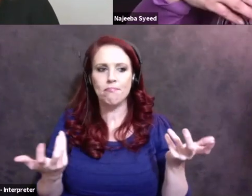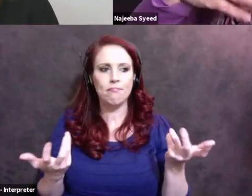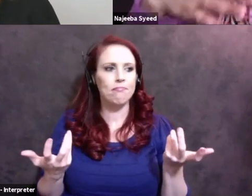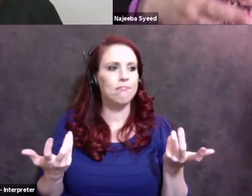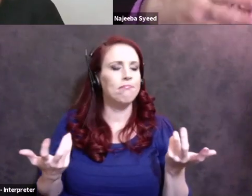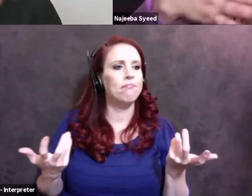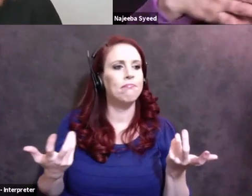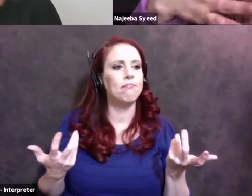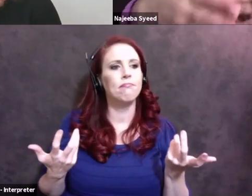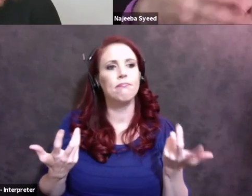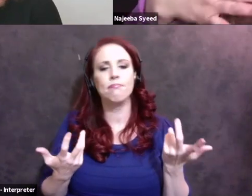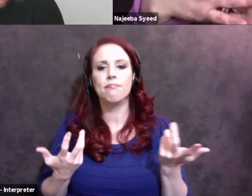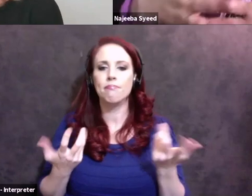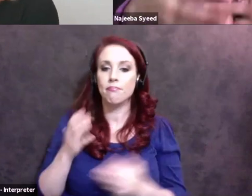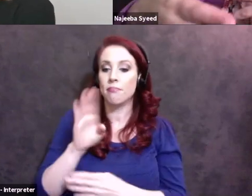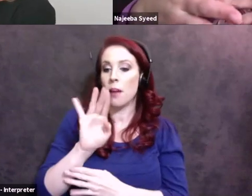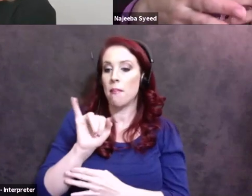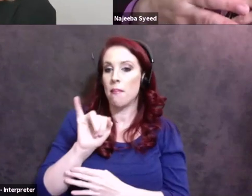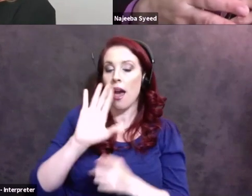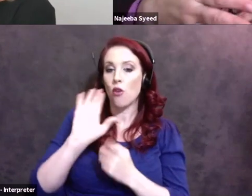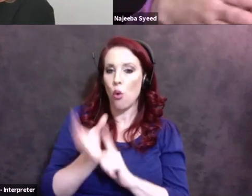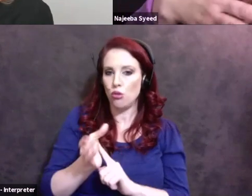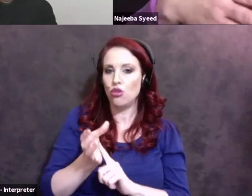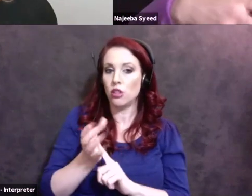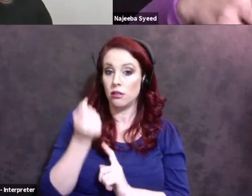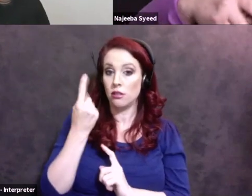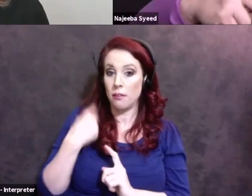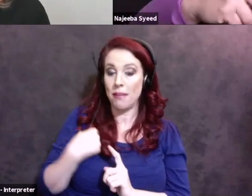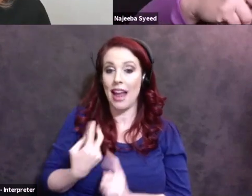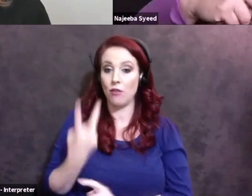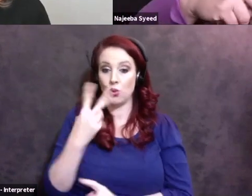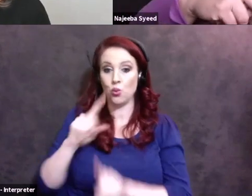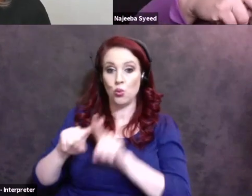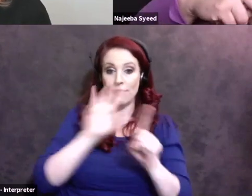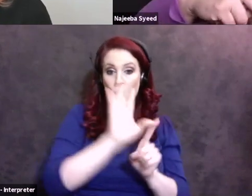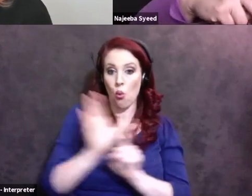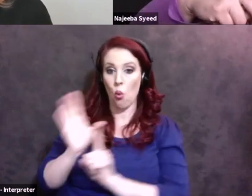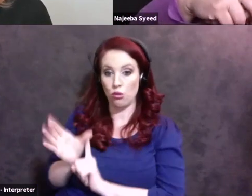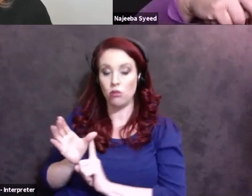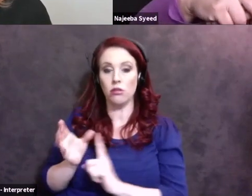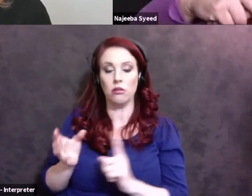culture meaning occupying two different cultures as a deficit and I have a friend Manal Omar